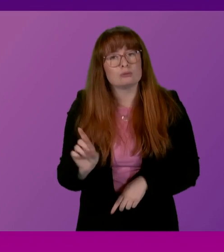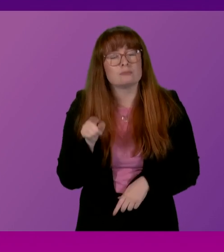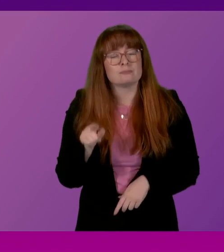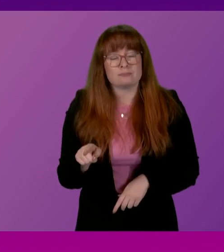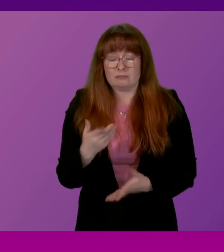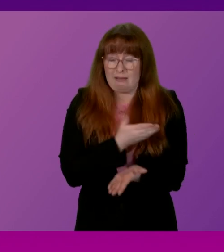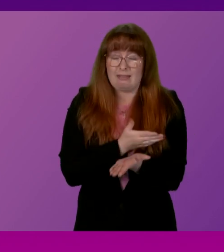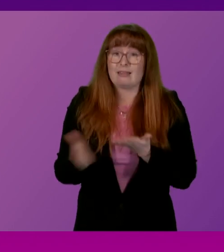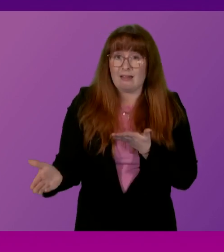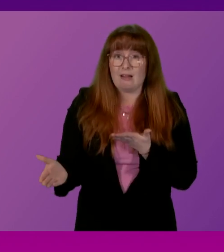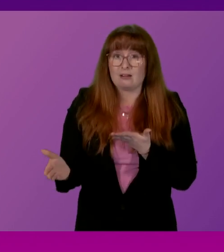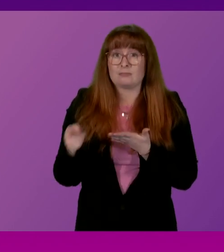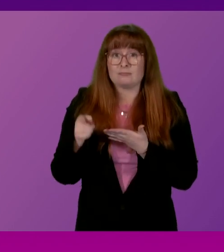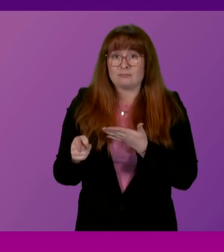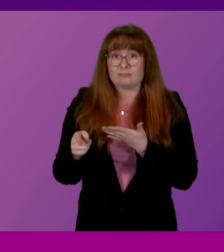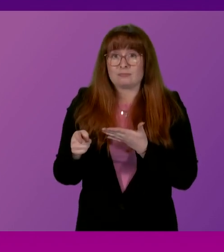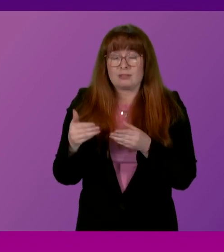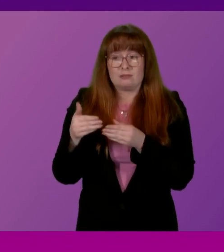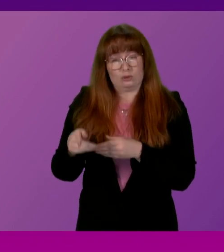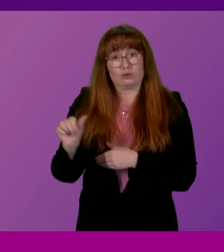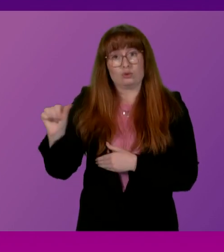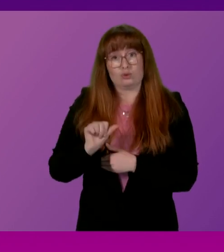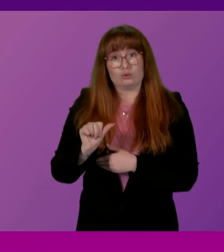that the guiding light should be our fair work principles.